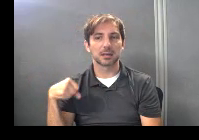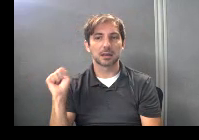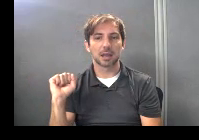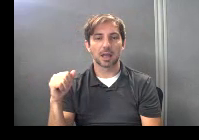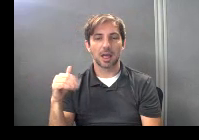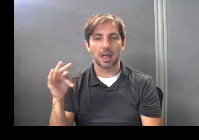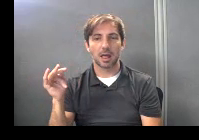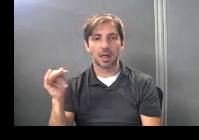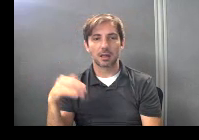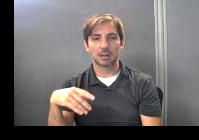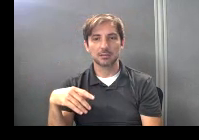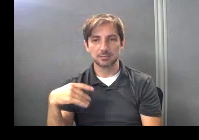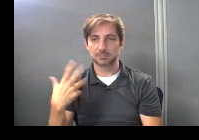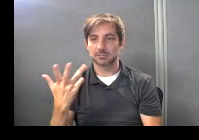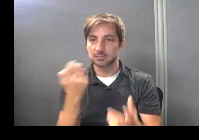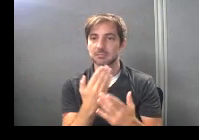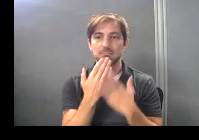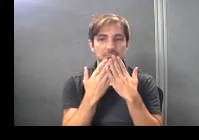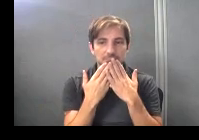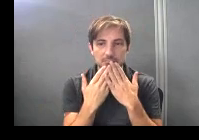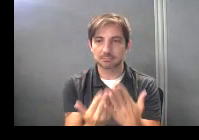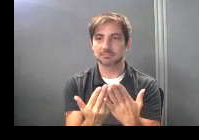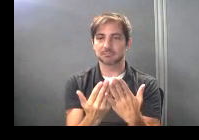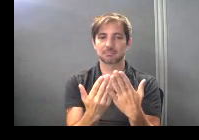I WANT TO THANK EVERYONE -- I WANT TO THANK OUR SPONSORS.